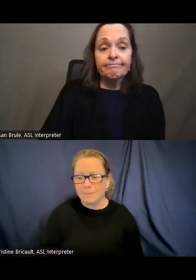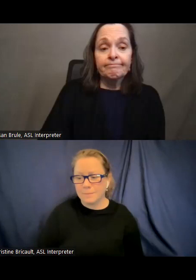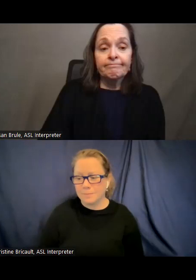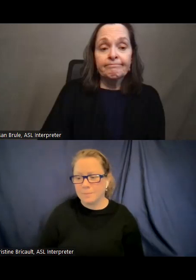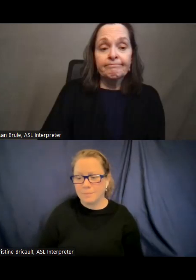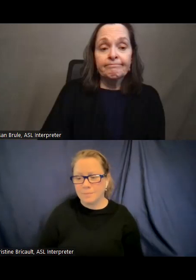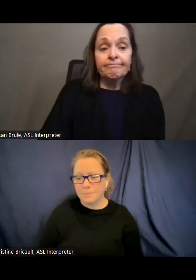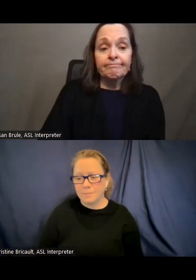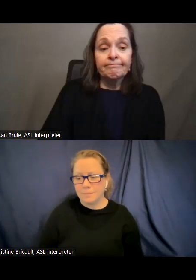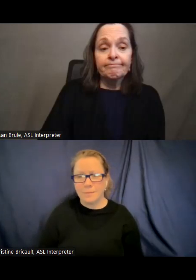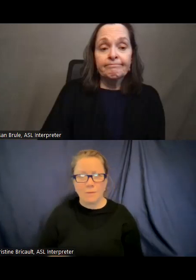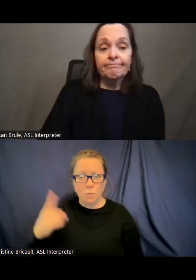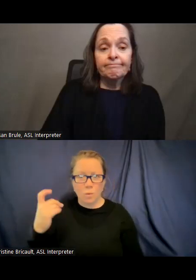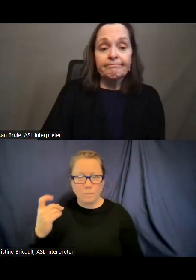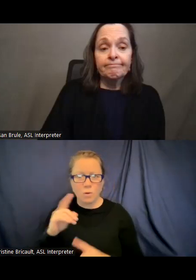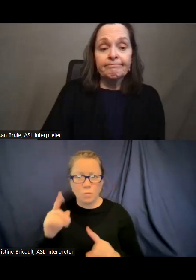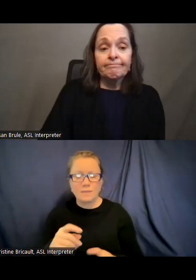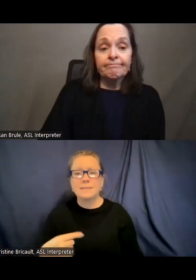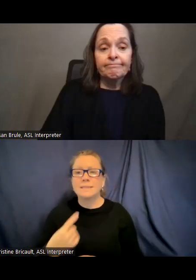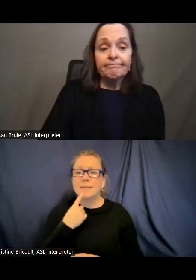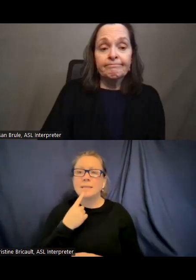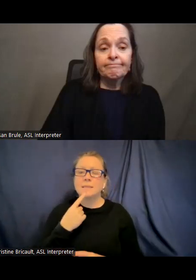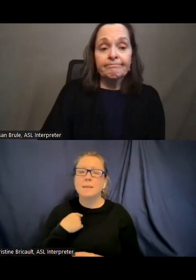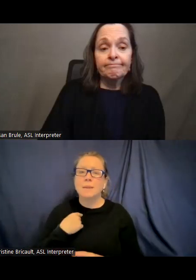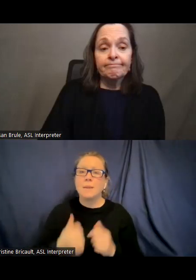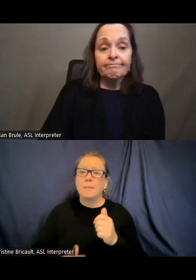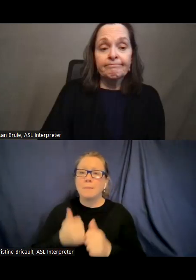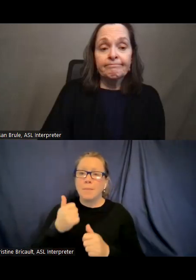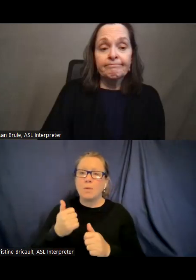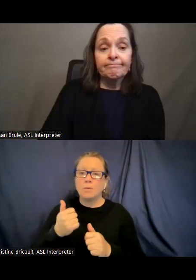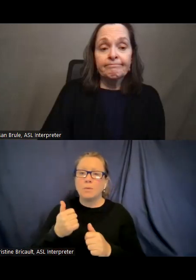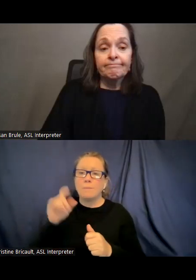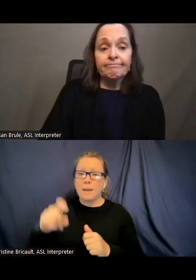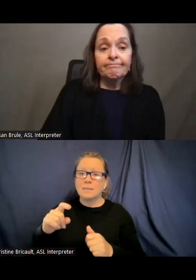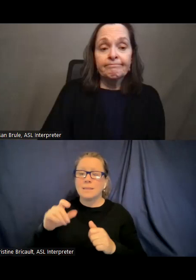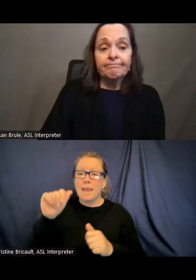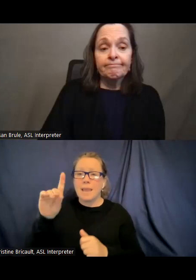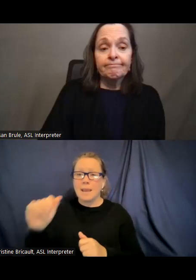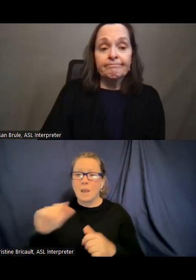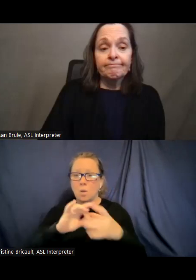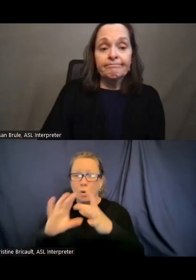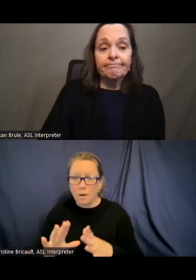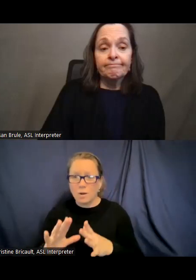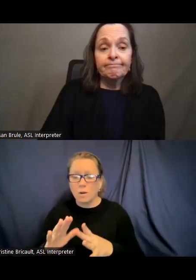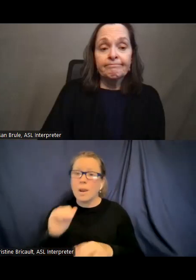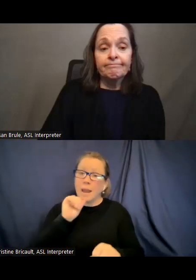Our next question is: Must a momentum's ADA Coordinator be an employee of town or city?